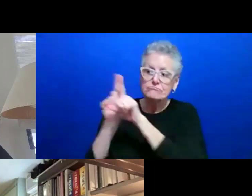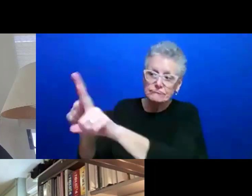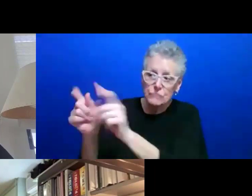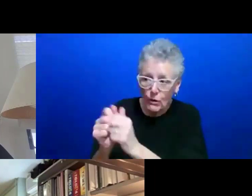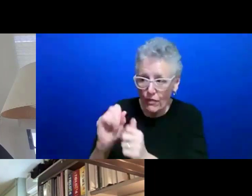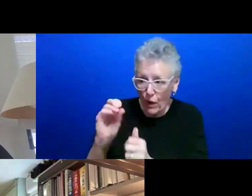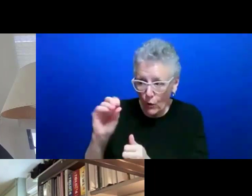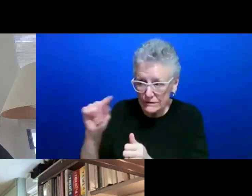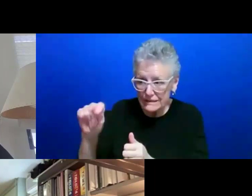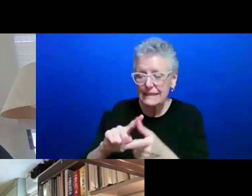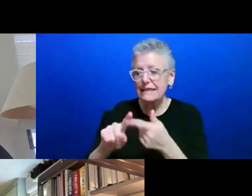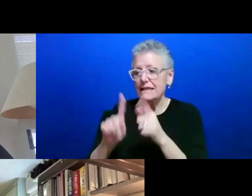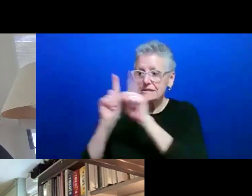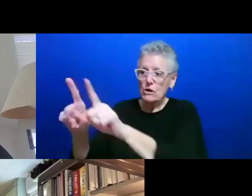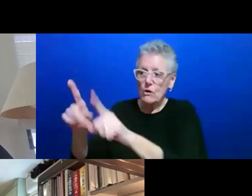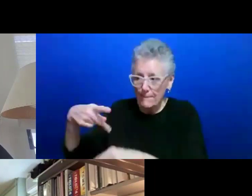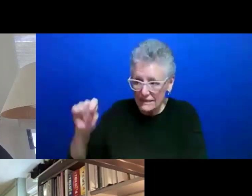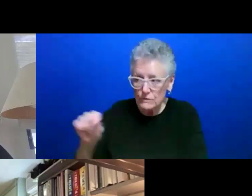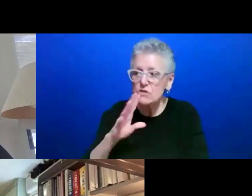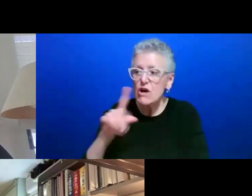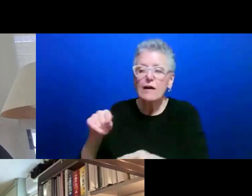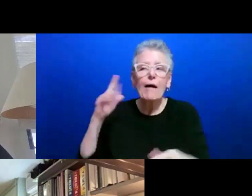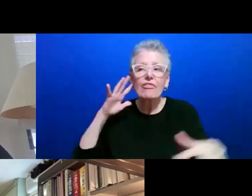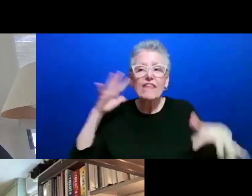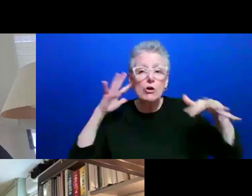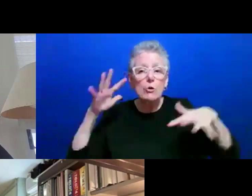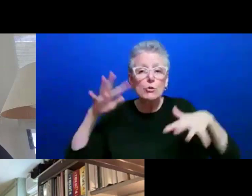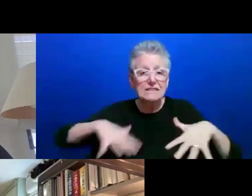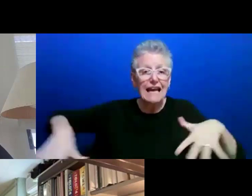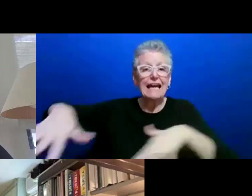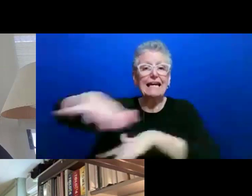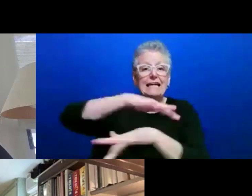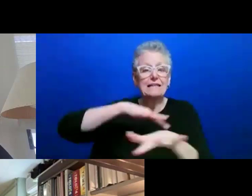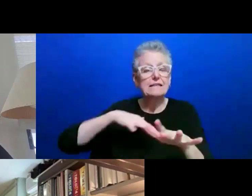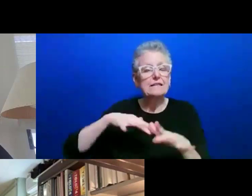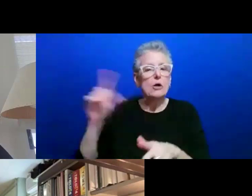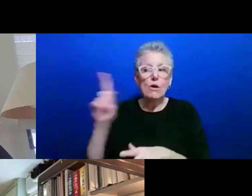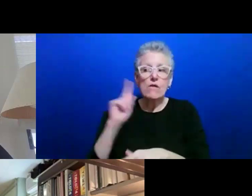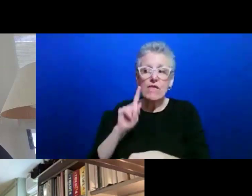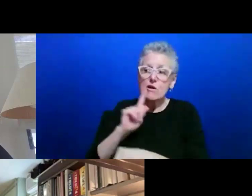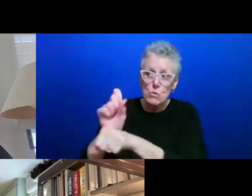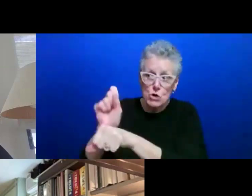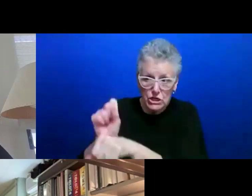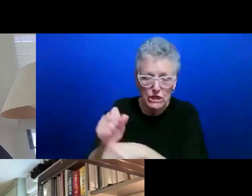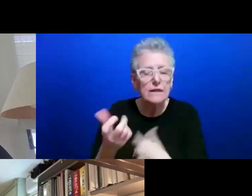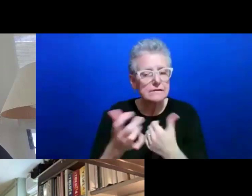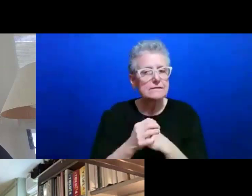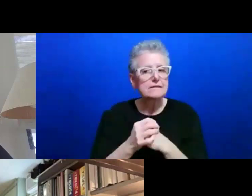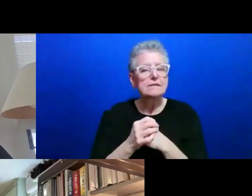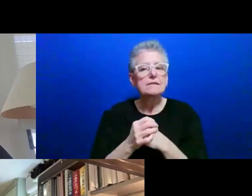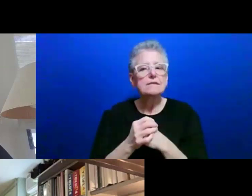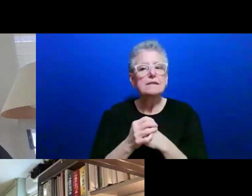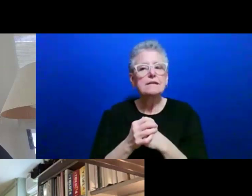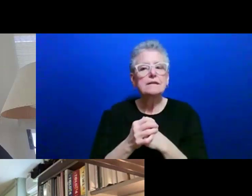so we can talk about that acoustic environment that they're working in. Going past that auditory based,